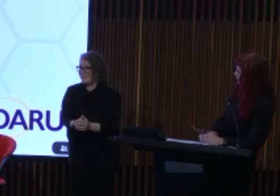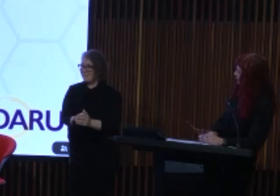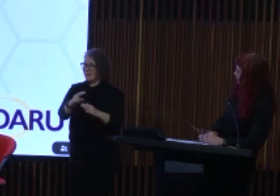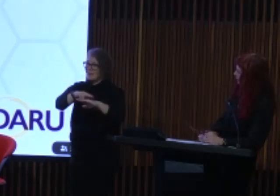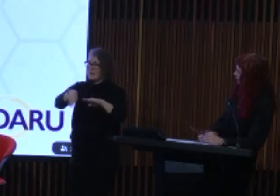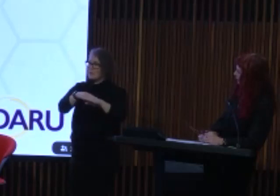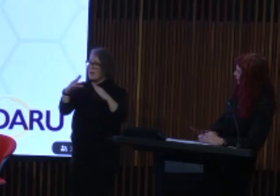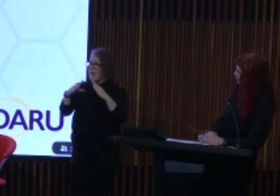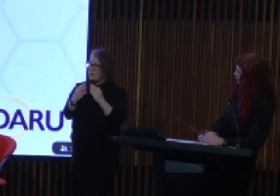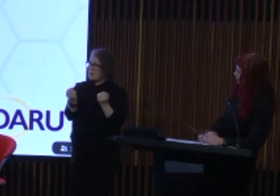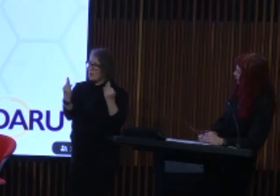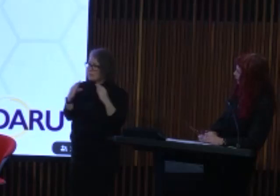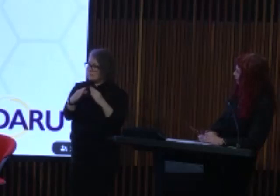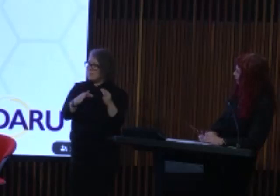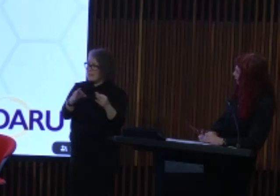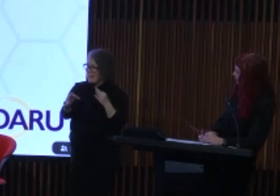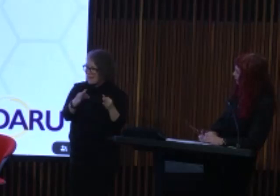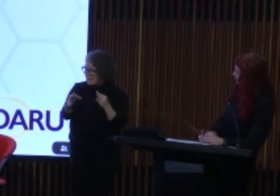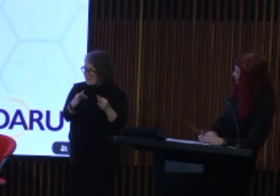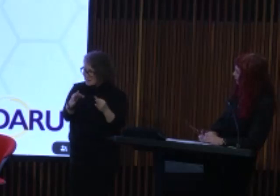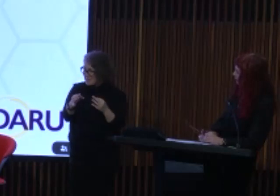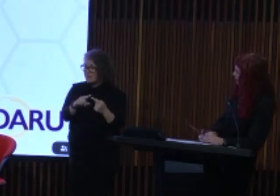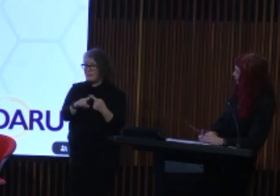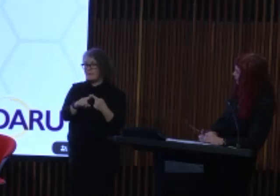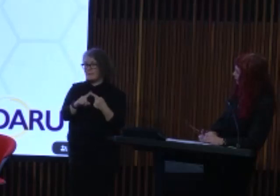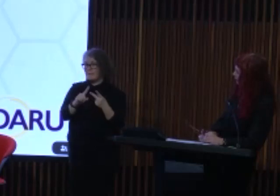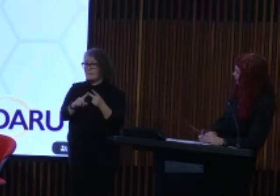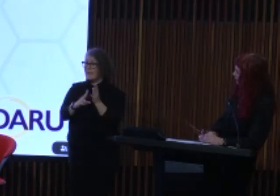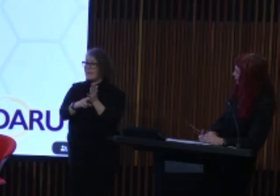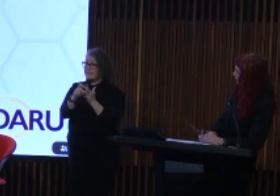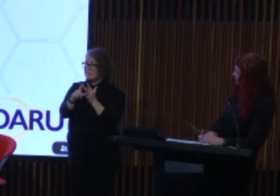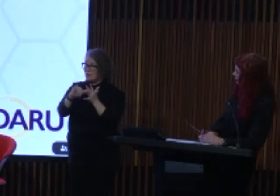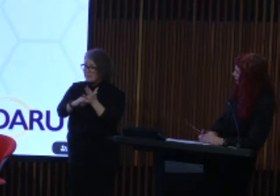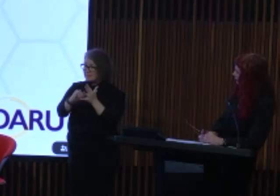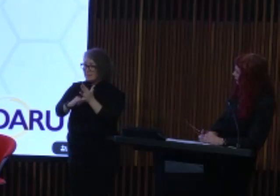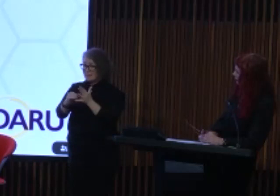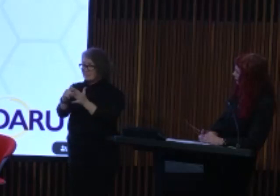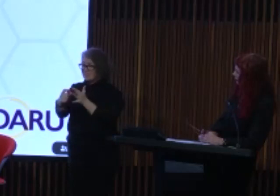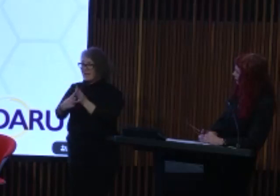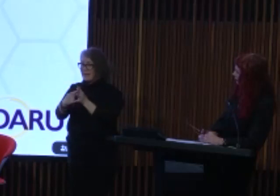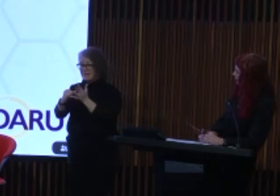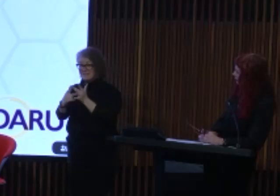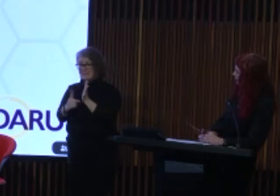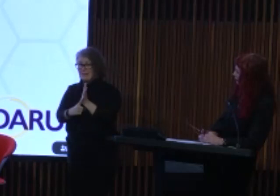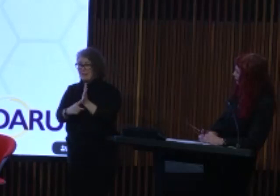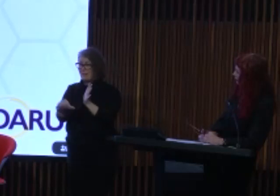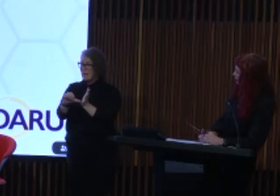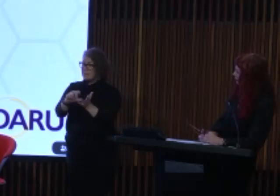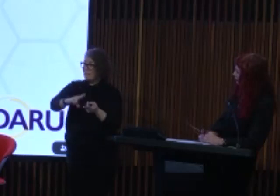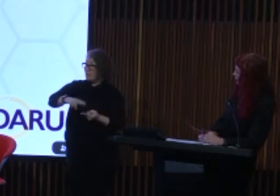Plan. The NDIS and the SDA and SIL funding increasing access for some people that weren't